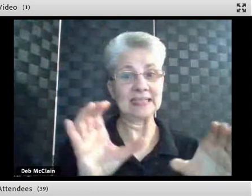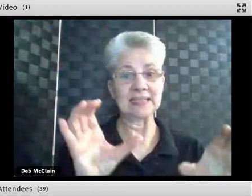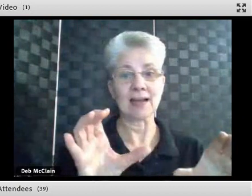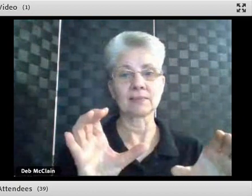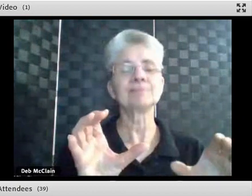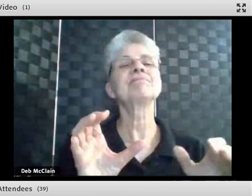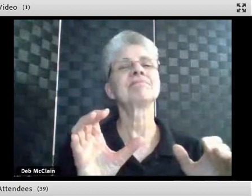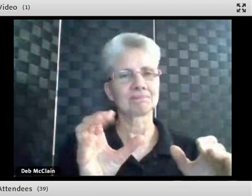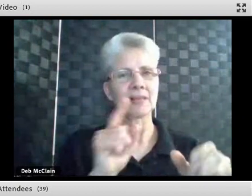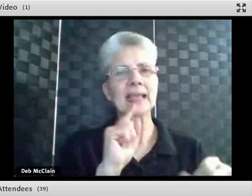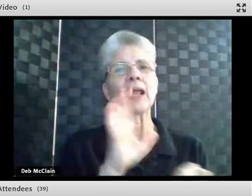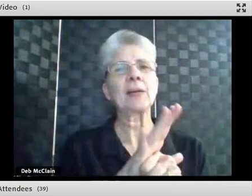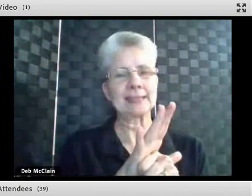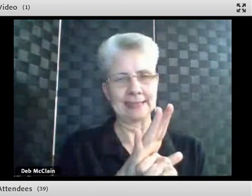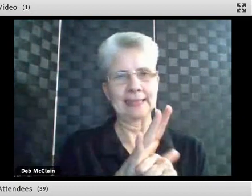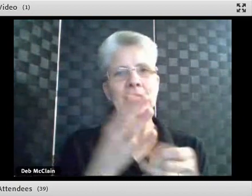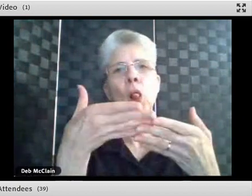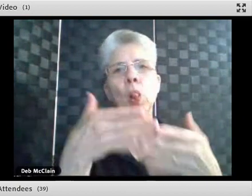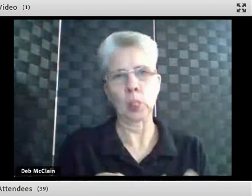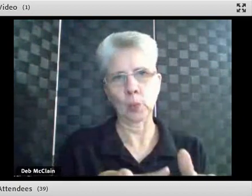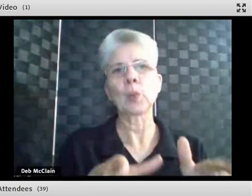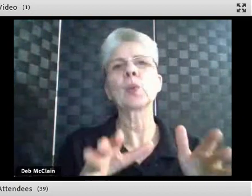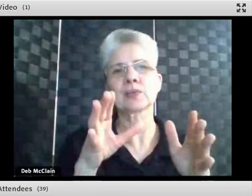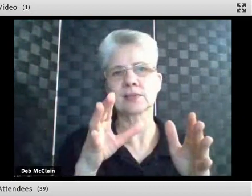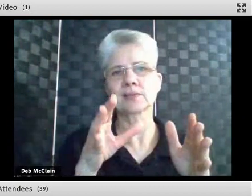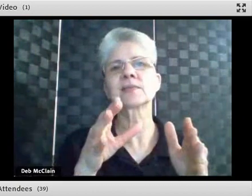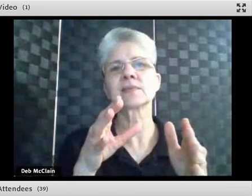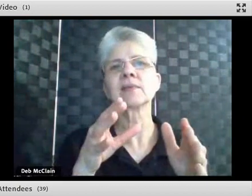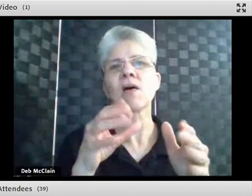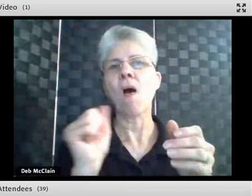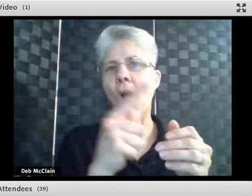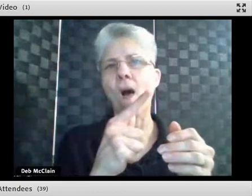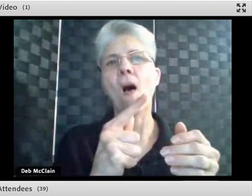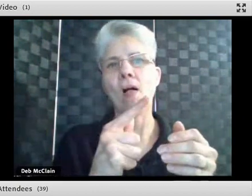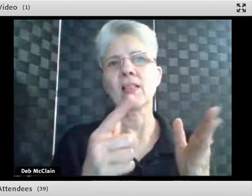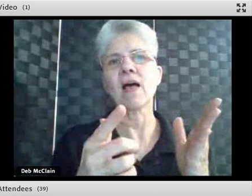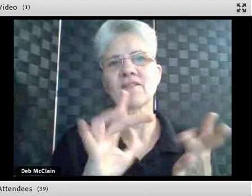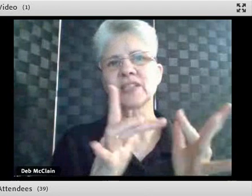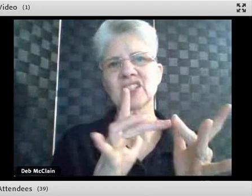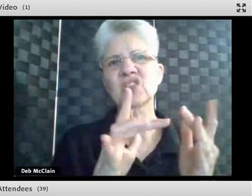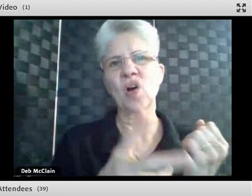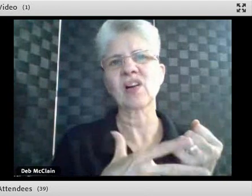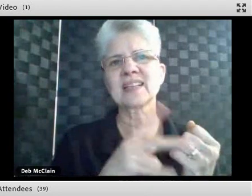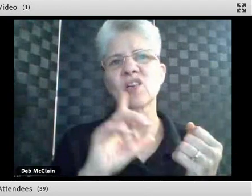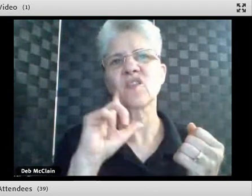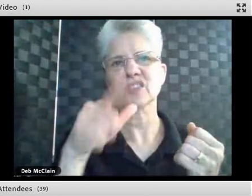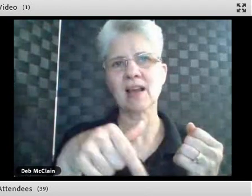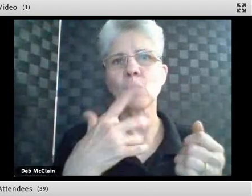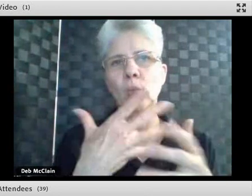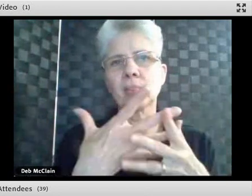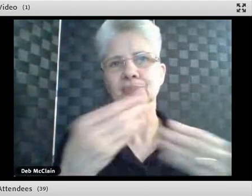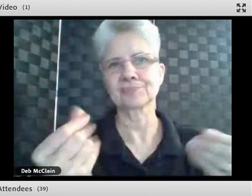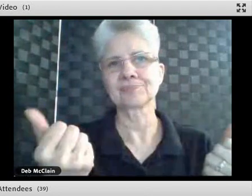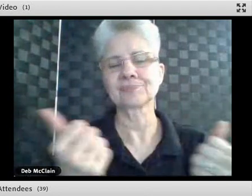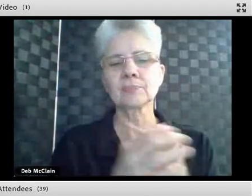you can guarantee that you will probably lose some, potentially all, of your digital content over time.